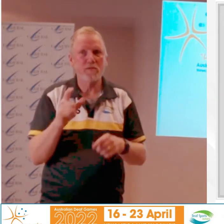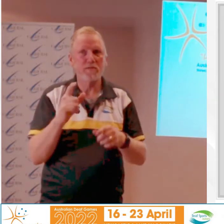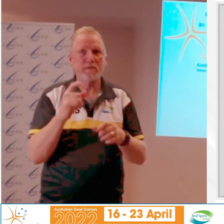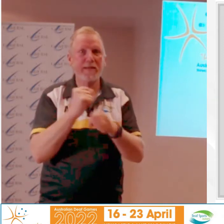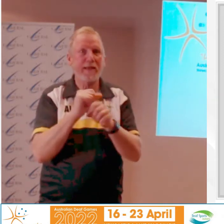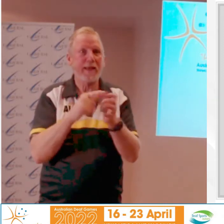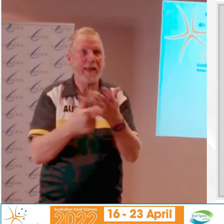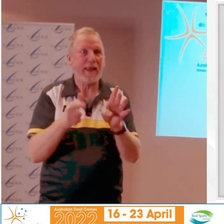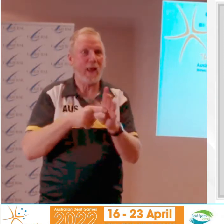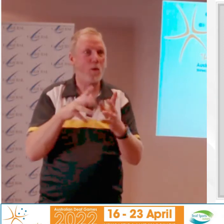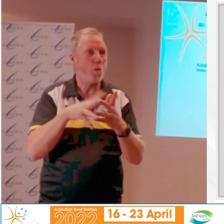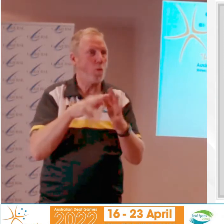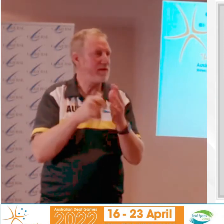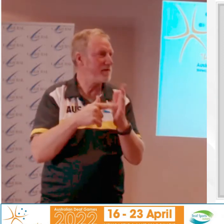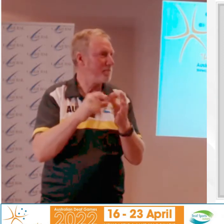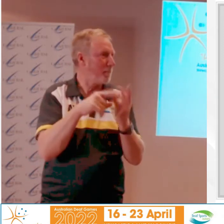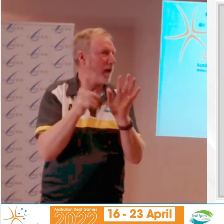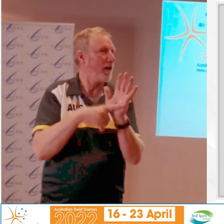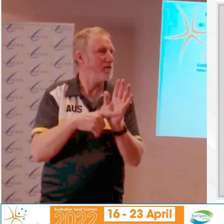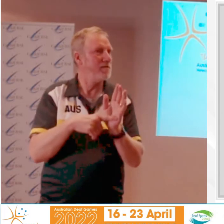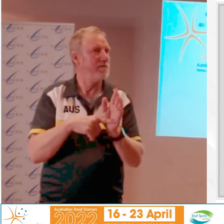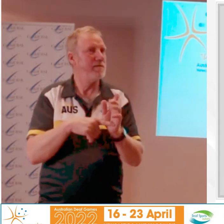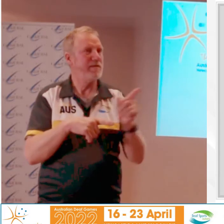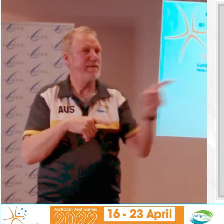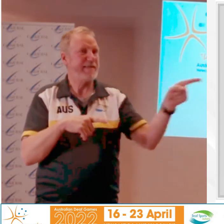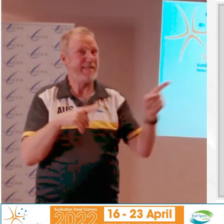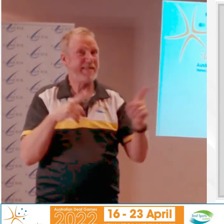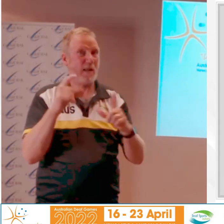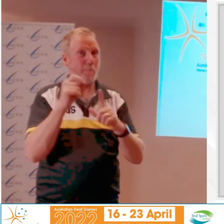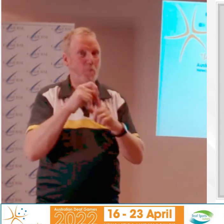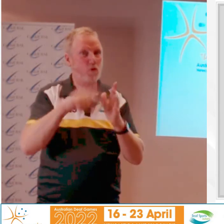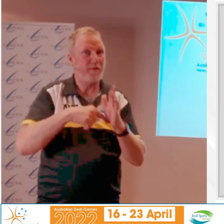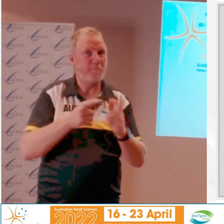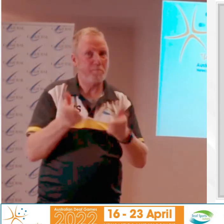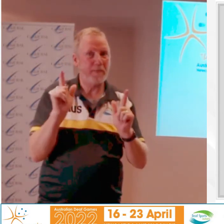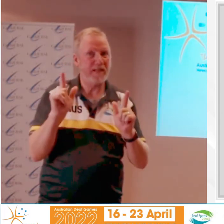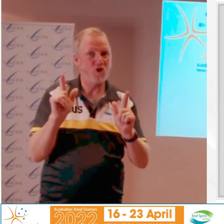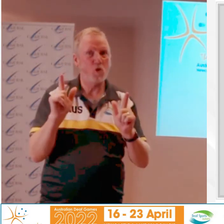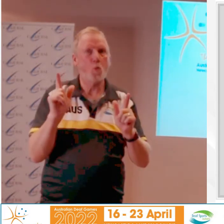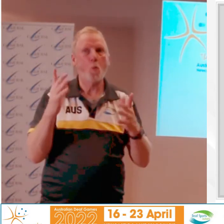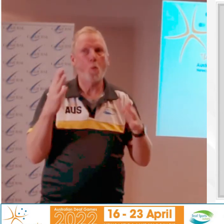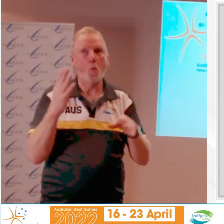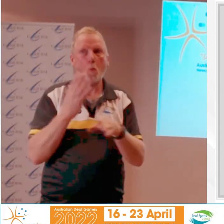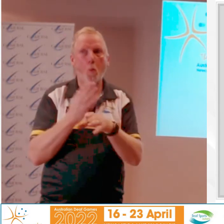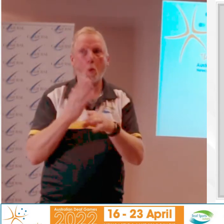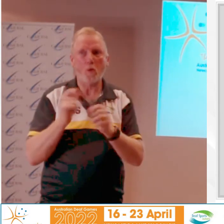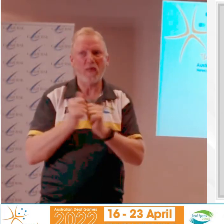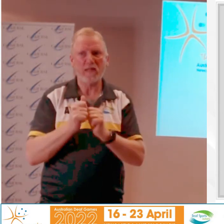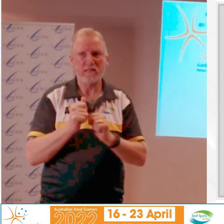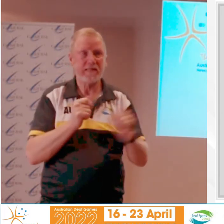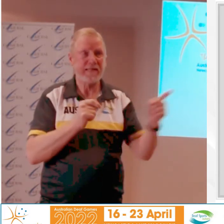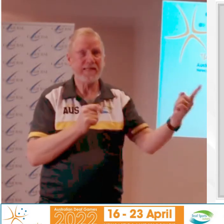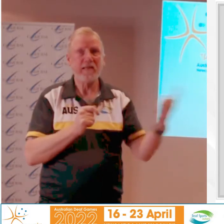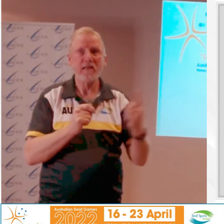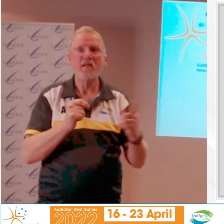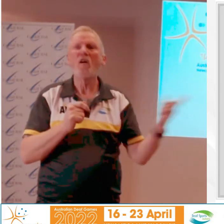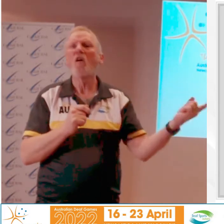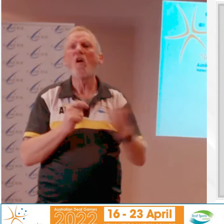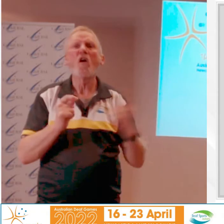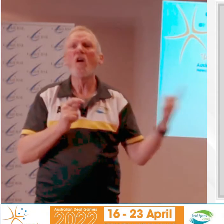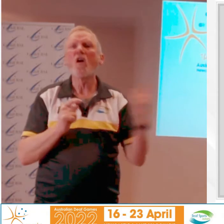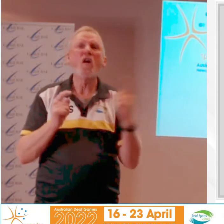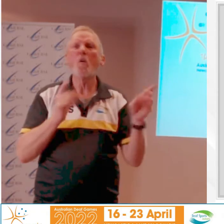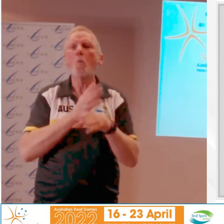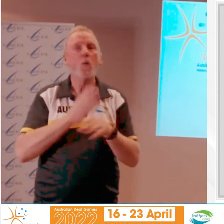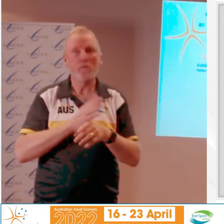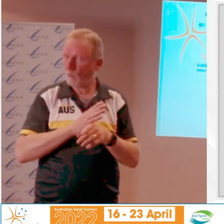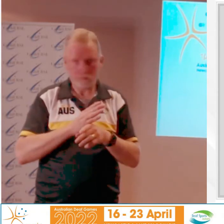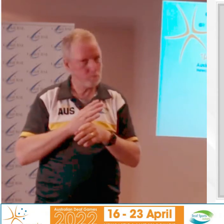we've got a very important person our games project manager i've got Gary West-Bail and he